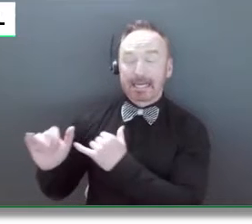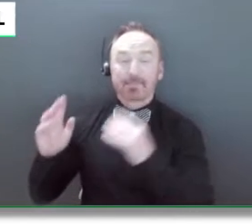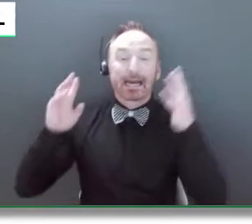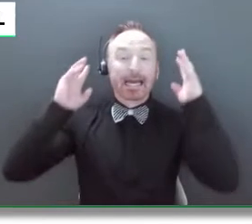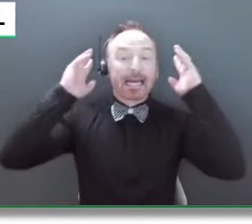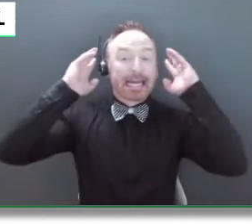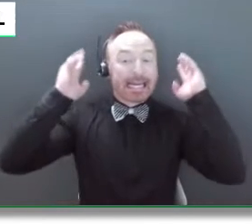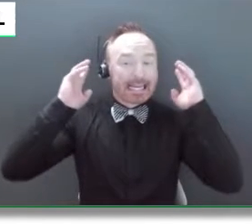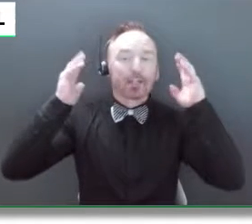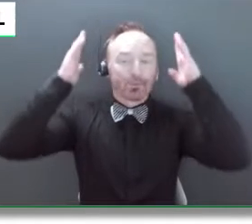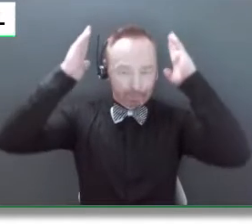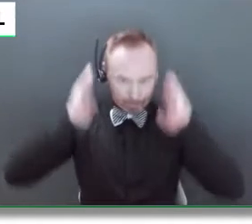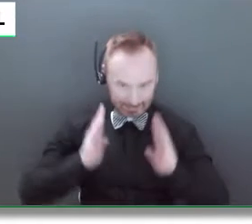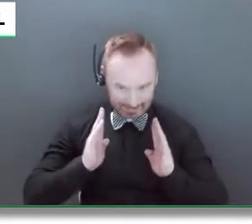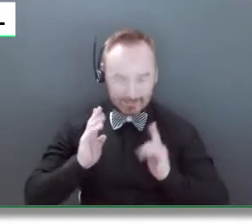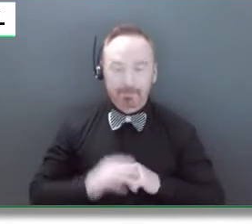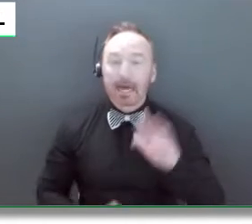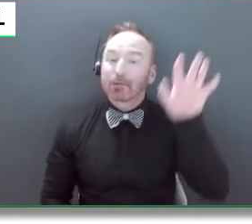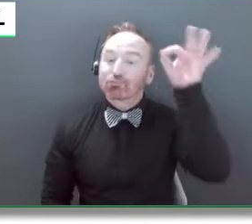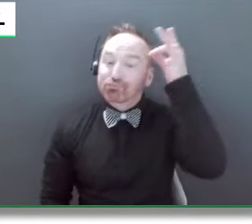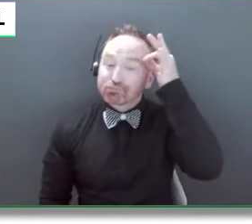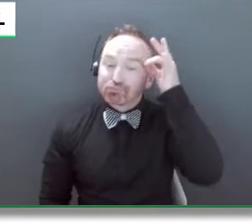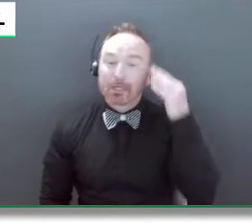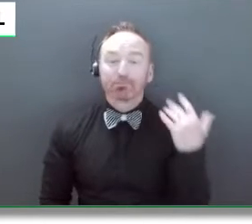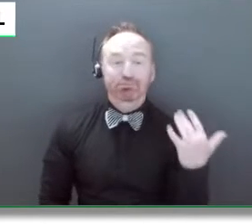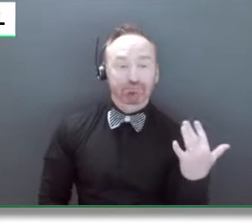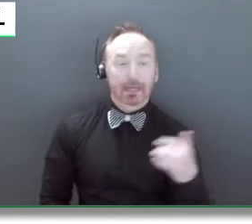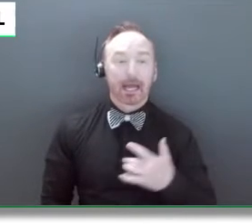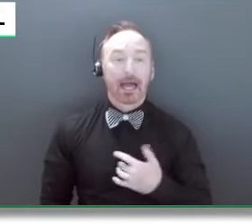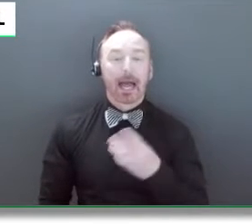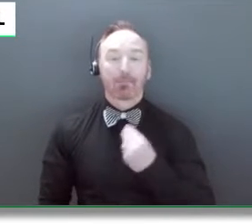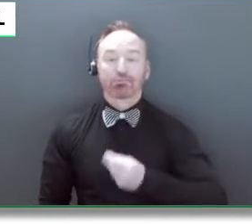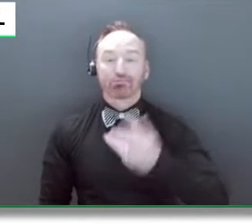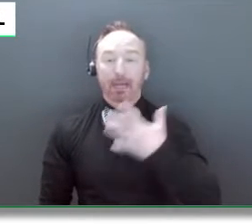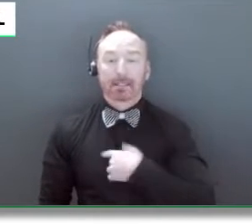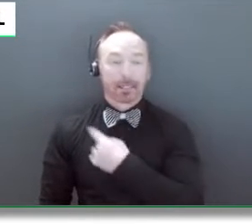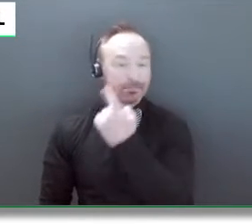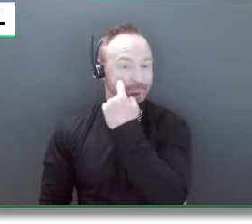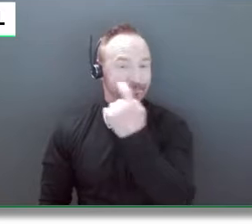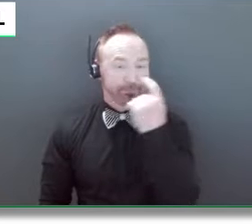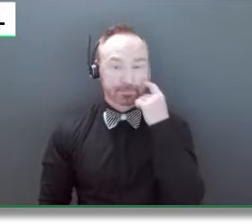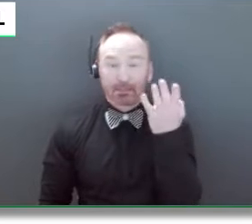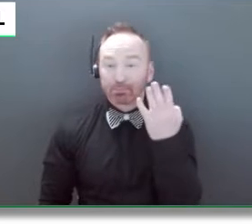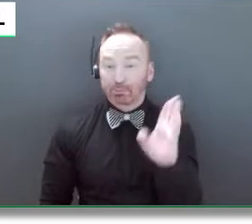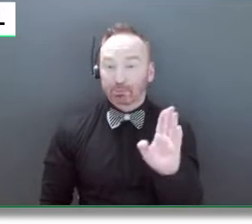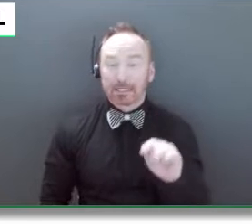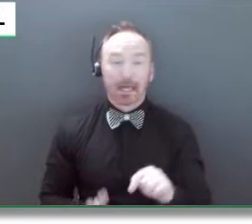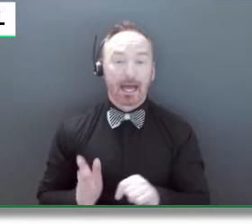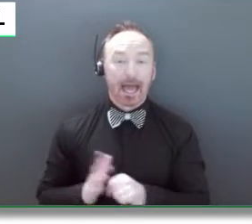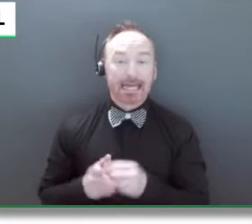Caucasian with blue eyes and I am also on the same territory as Carinna